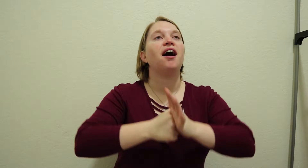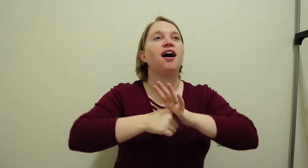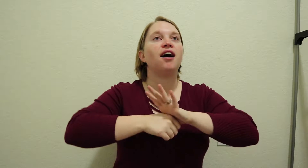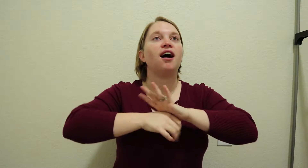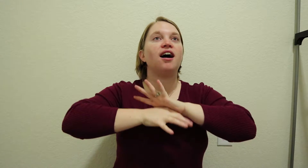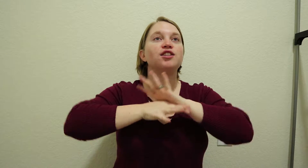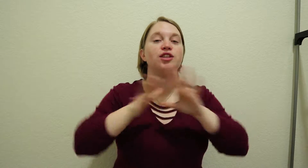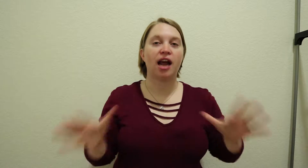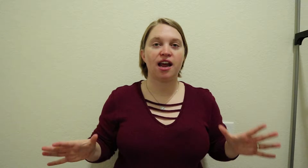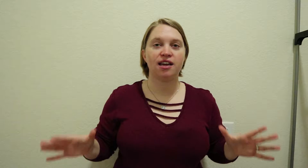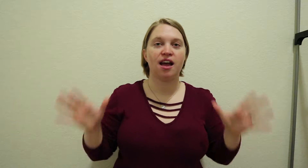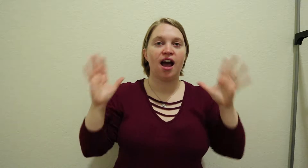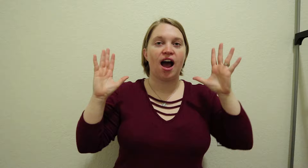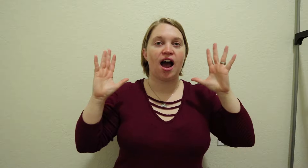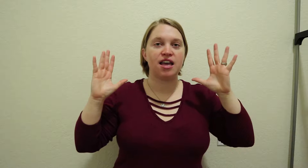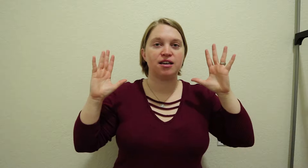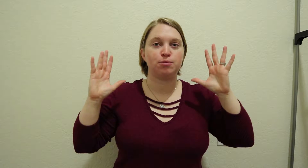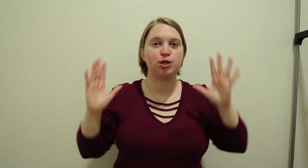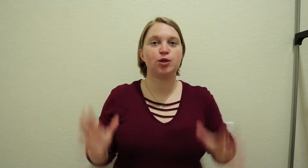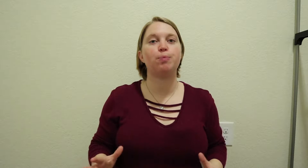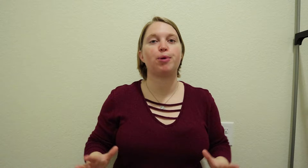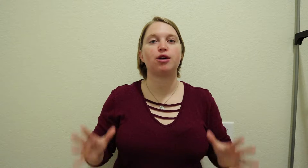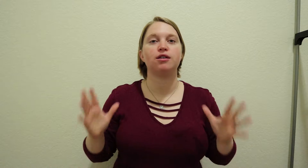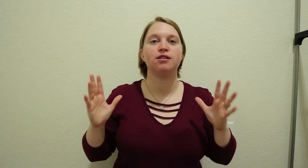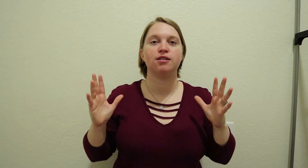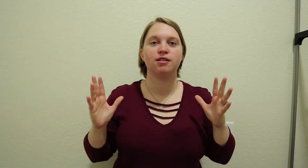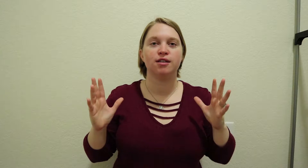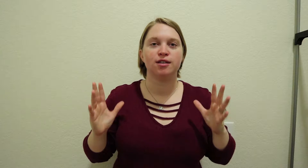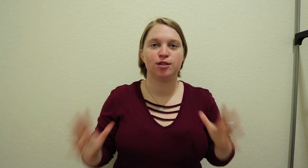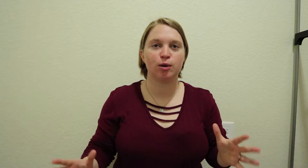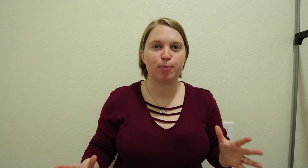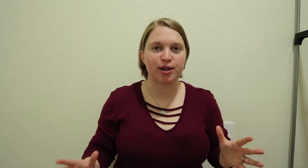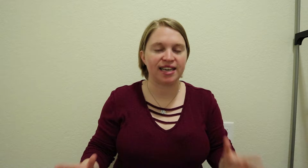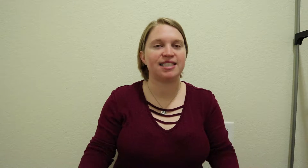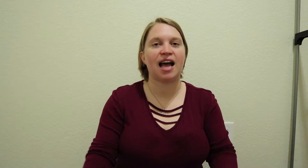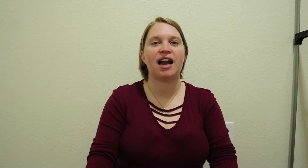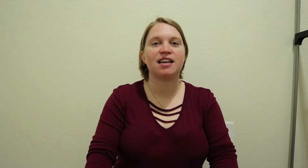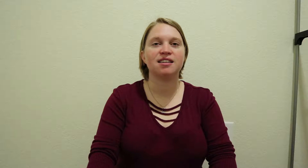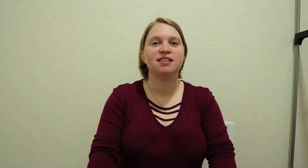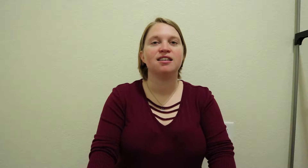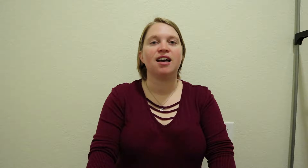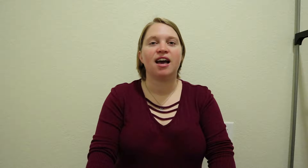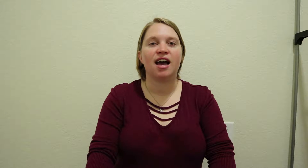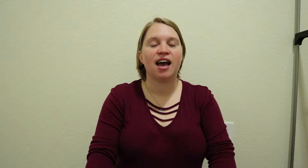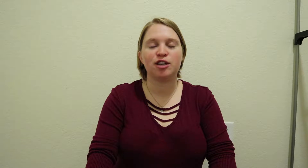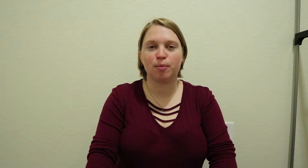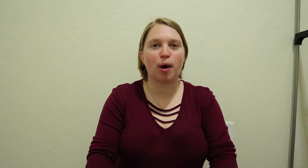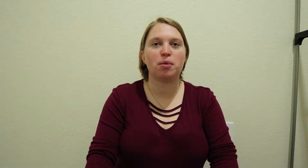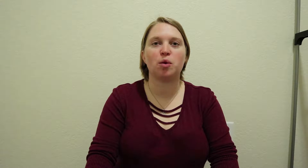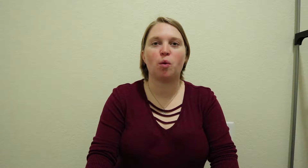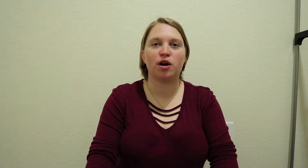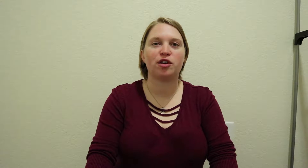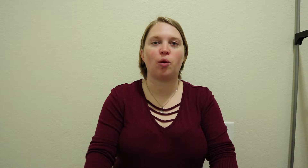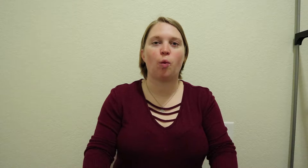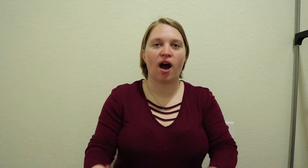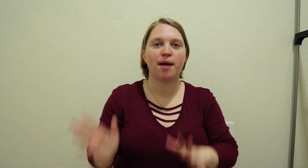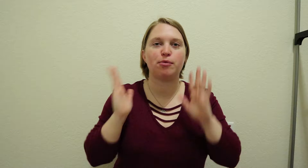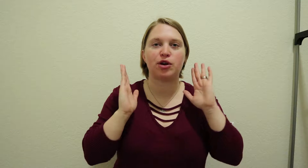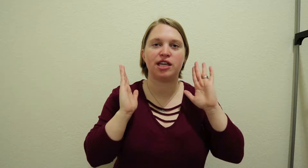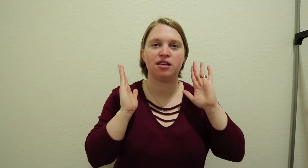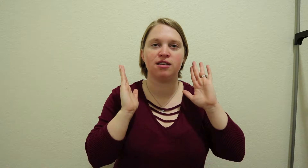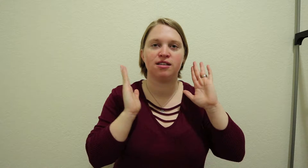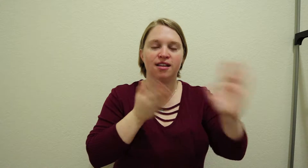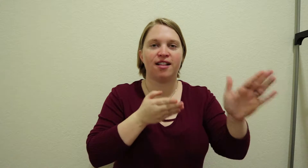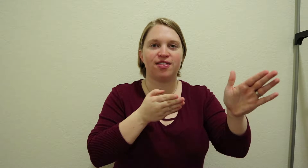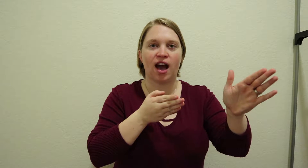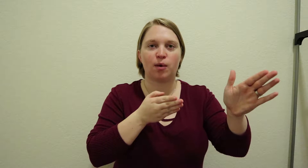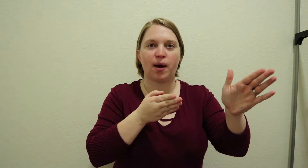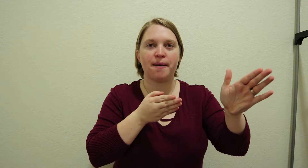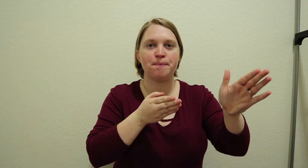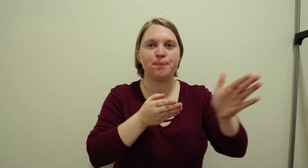Today, I am super super ecstatic and you're probably wondering why I'm looking that away